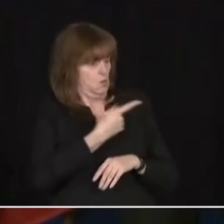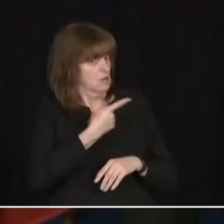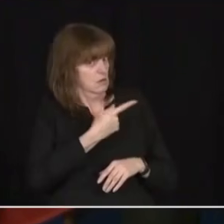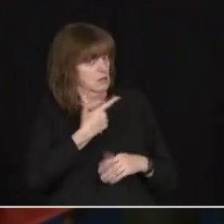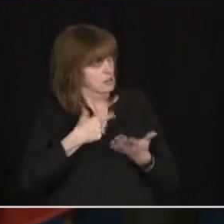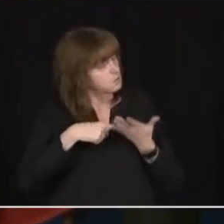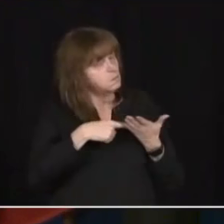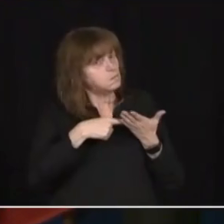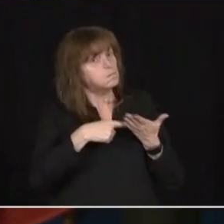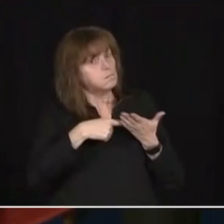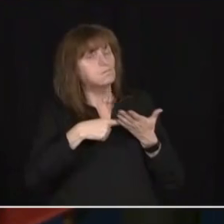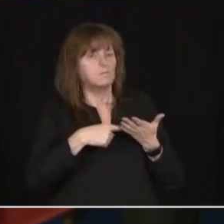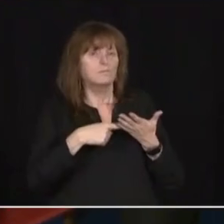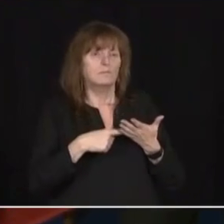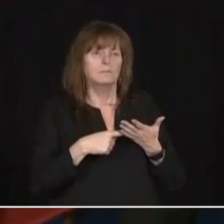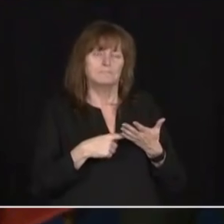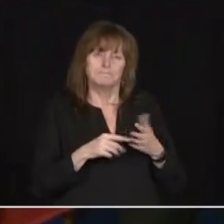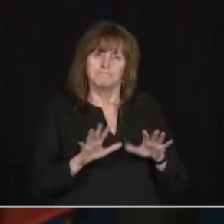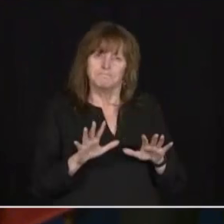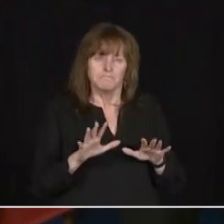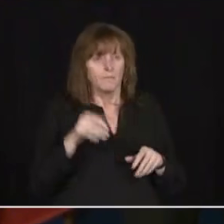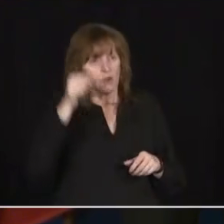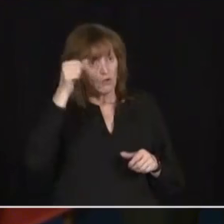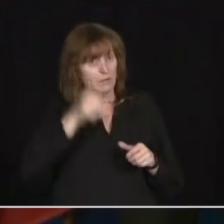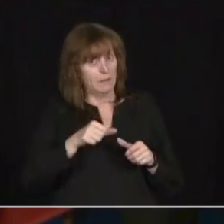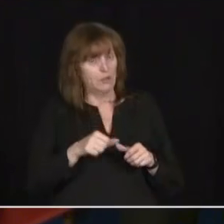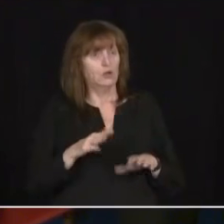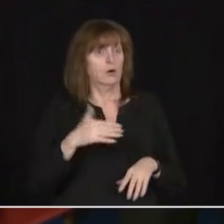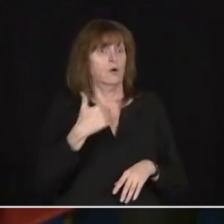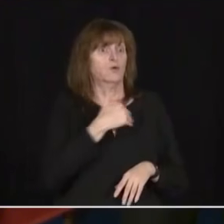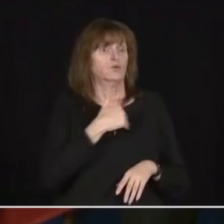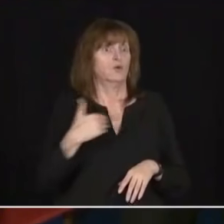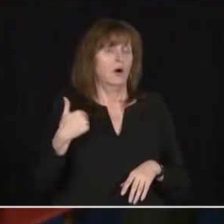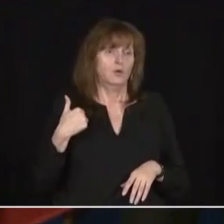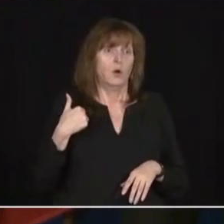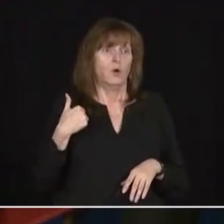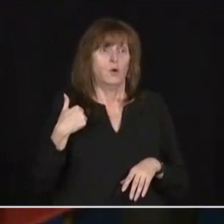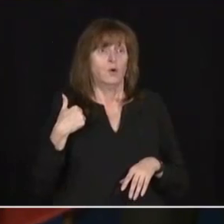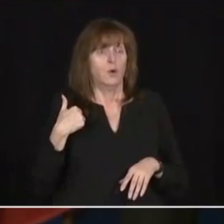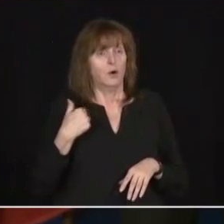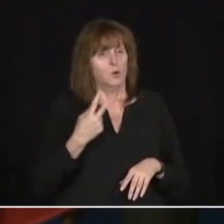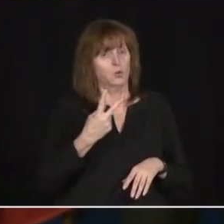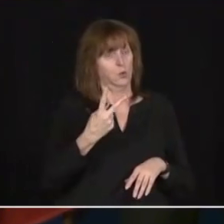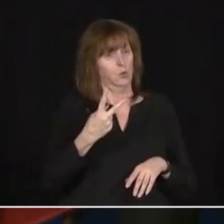said there's a tale of two cities within Toronto, it's almost like the province.